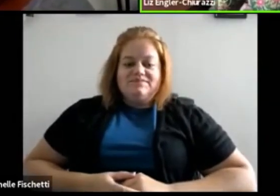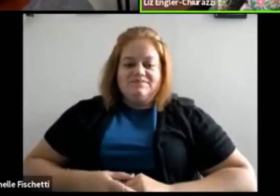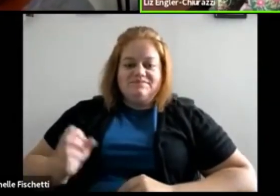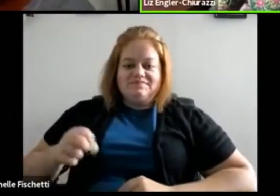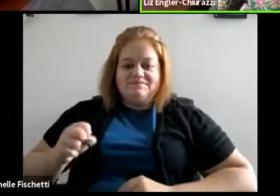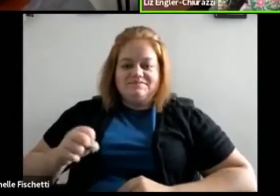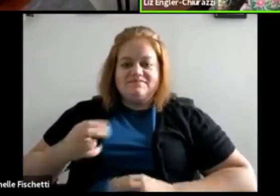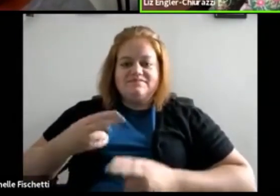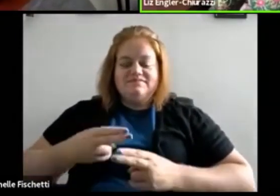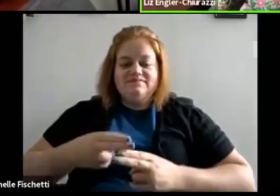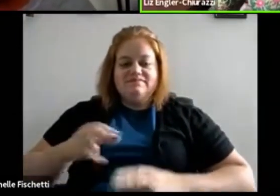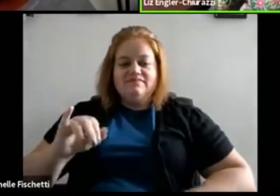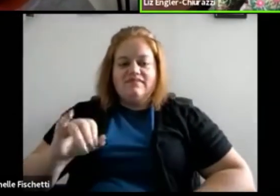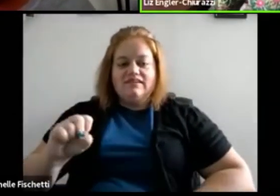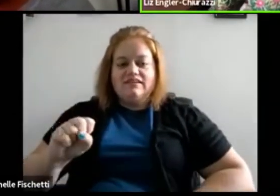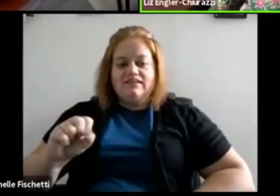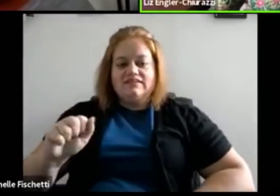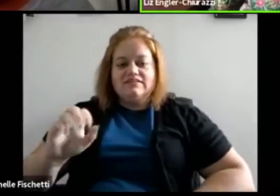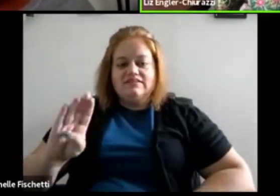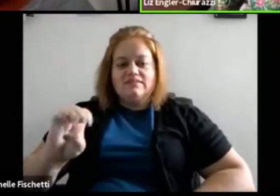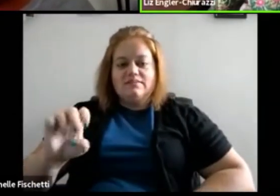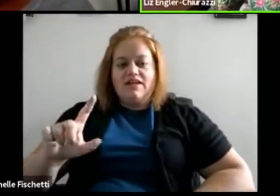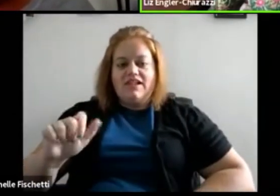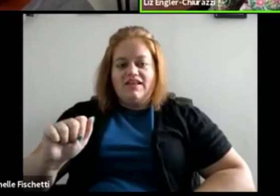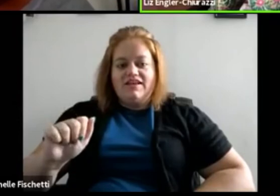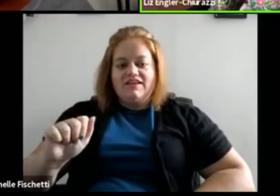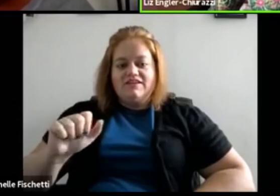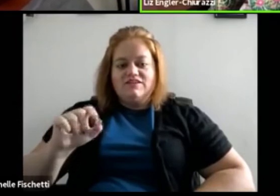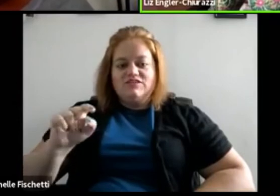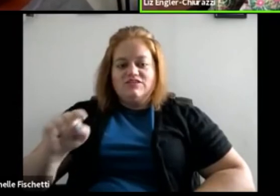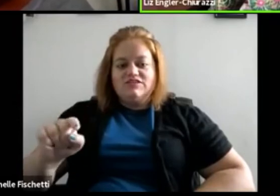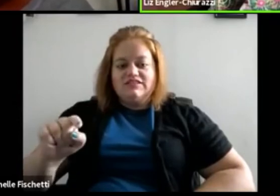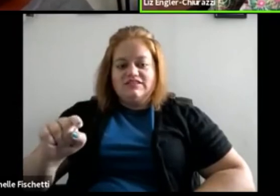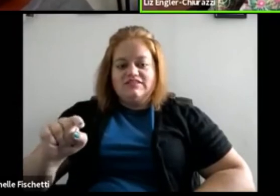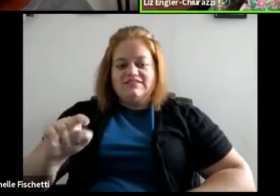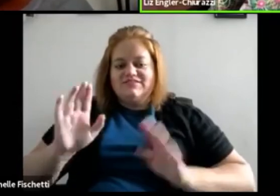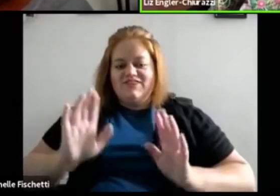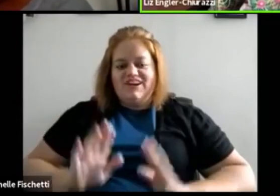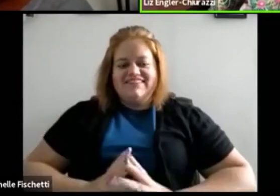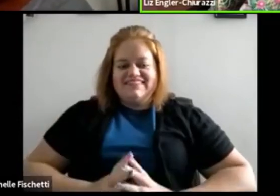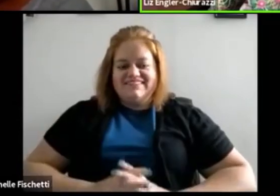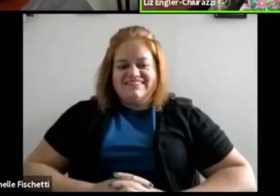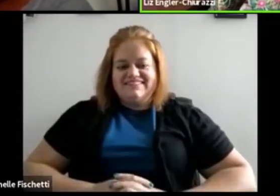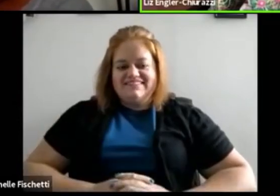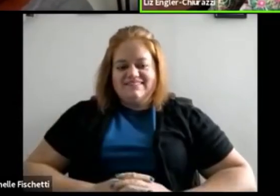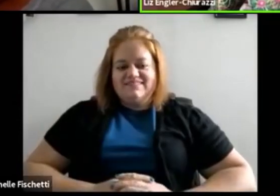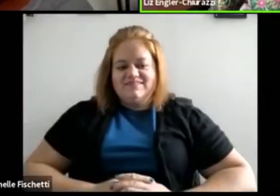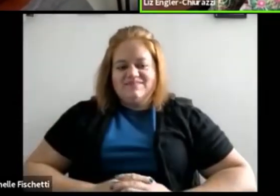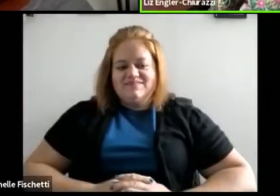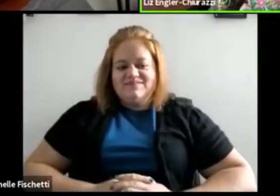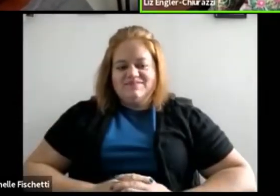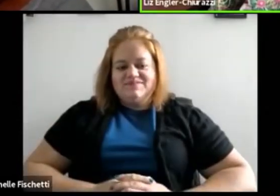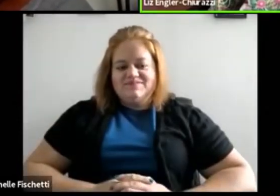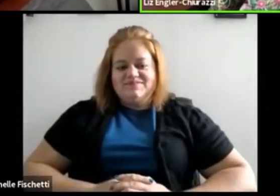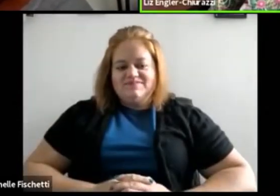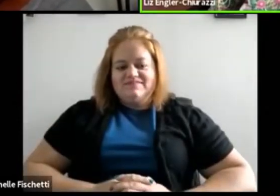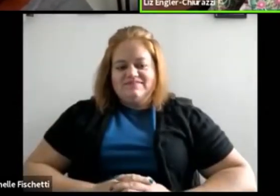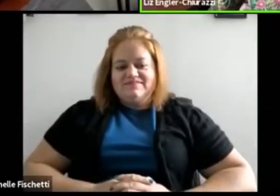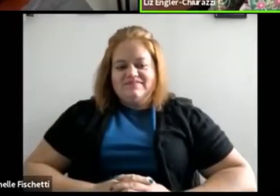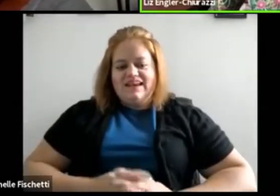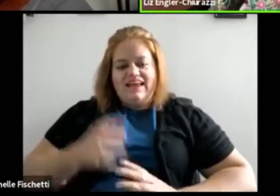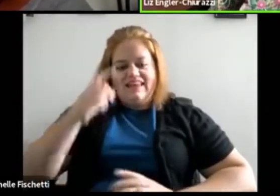Isabella, she's great and you know I think she's still finding herself and